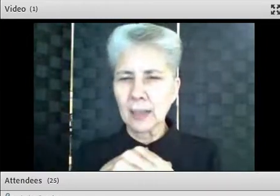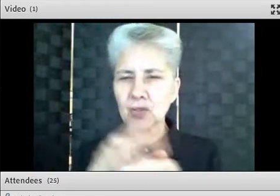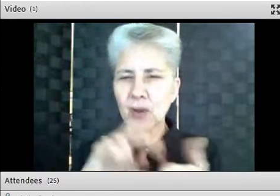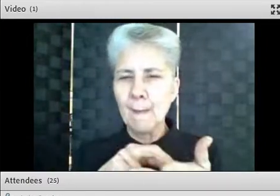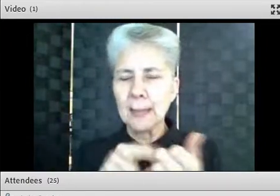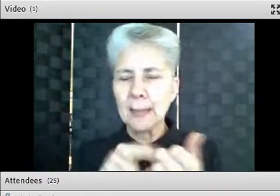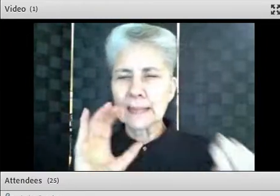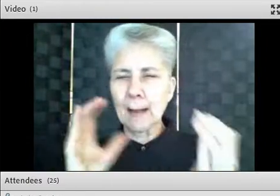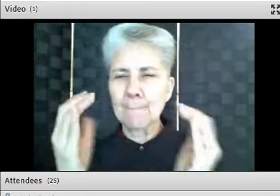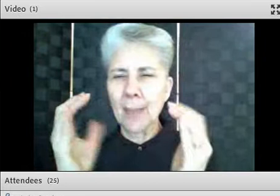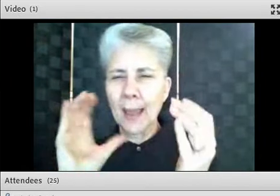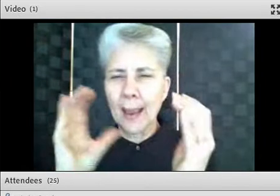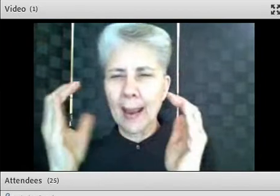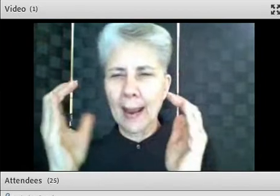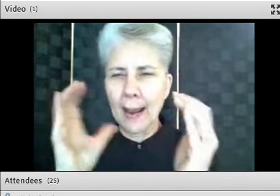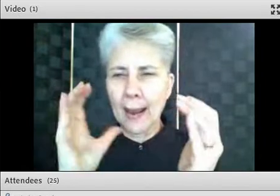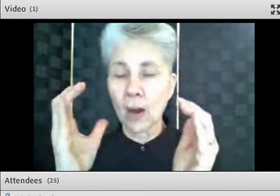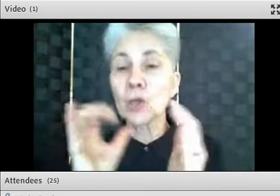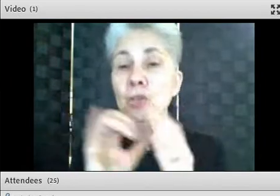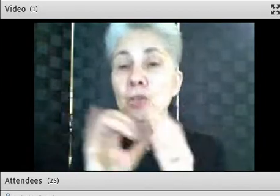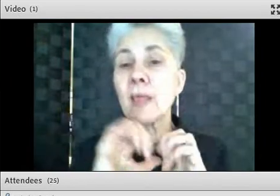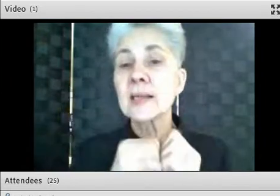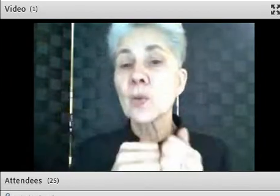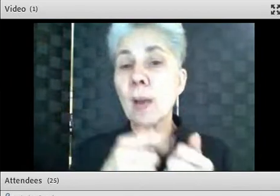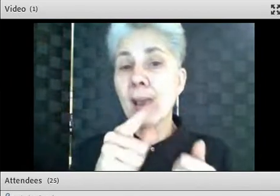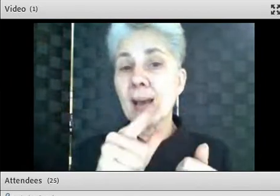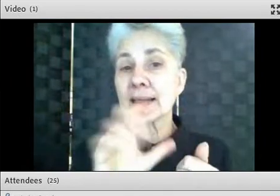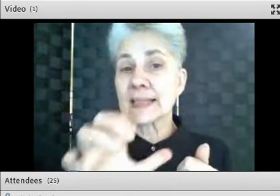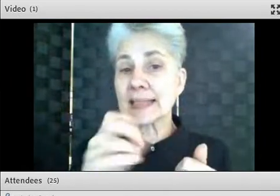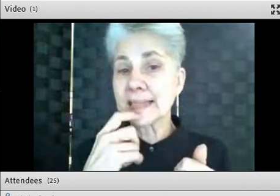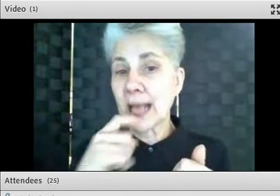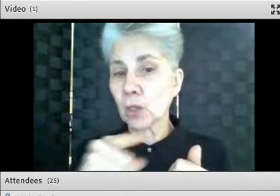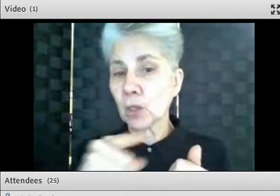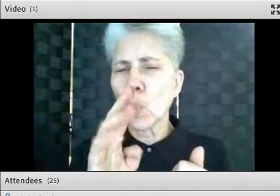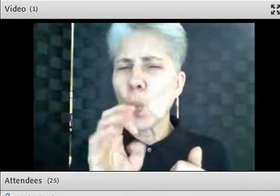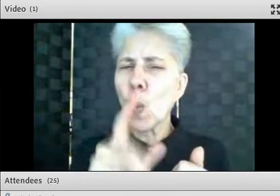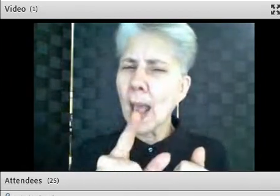but in English, it means "compare," so this is a way of LC telling you,